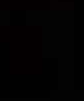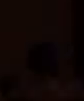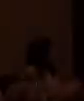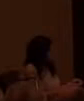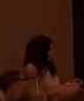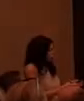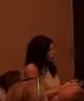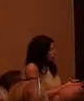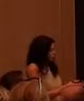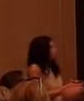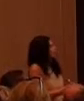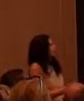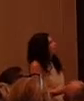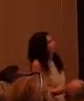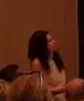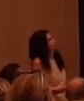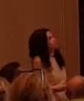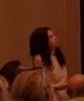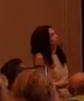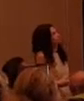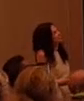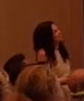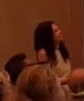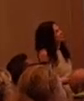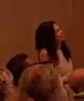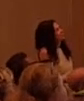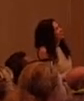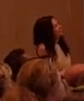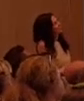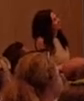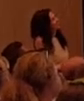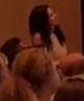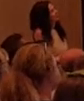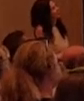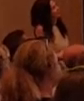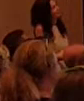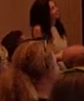During the spring, the authorities wanted to define what "good living standards" for us are.